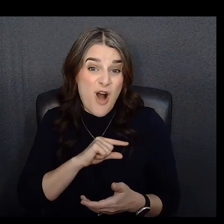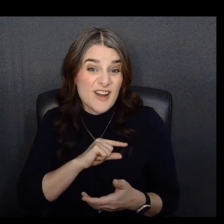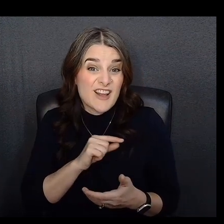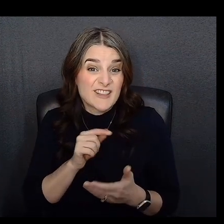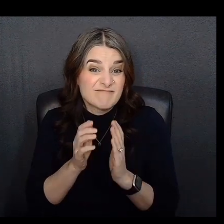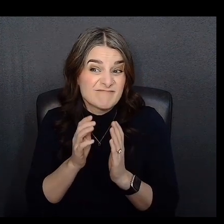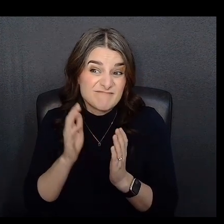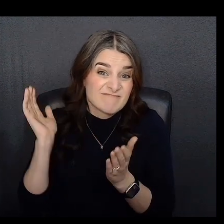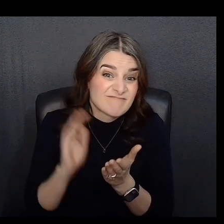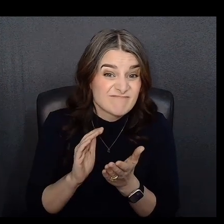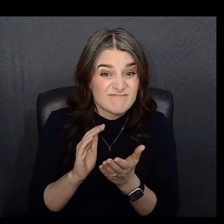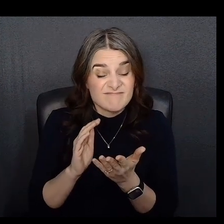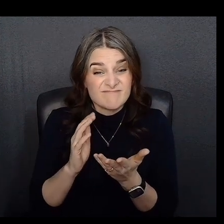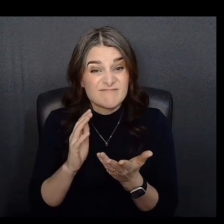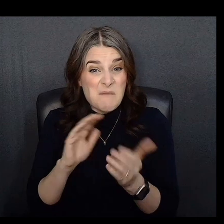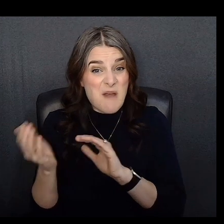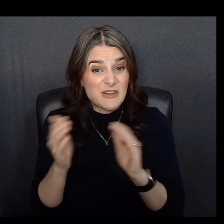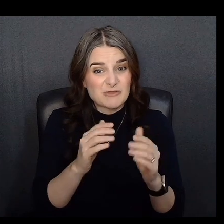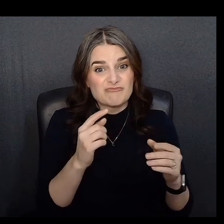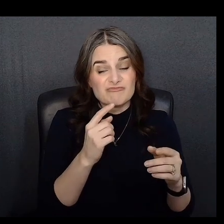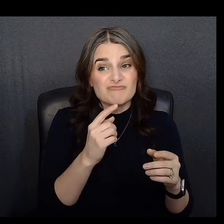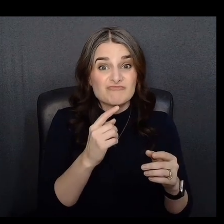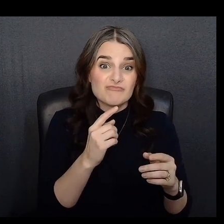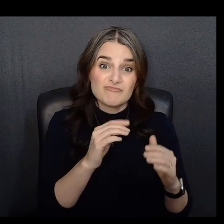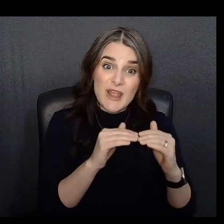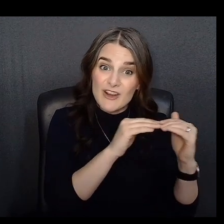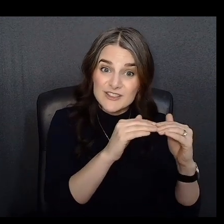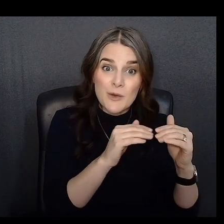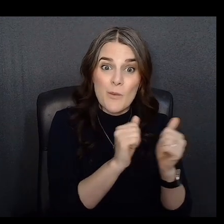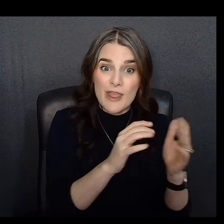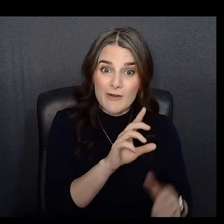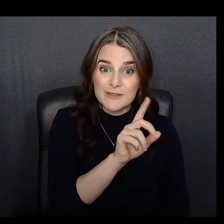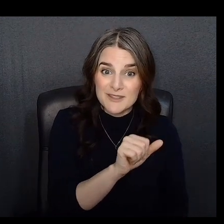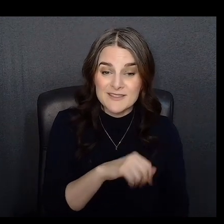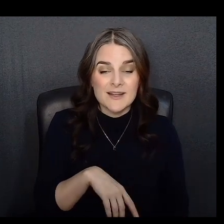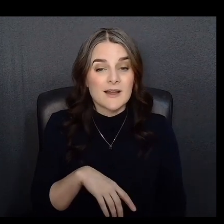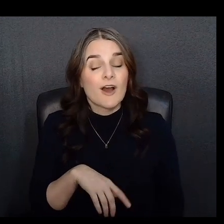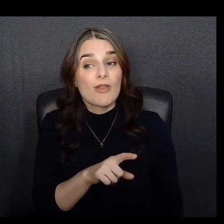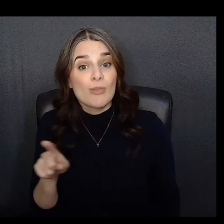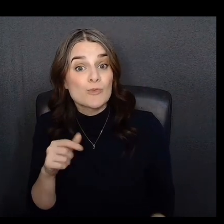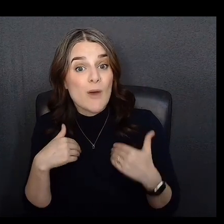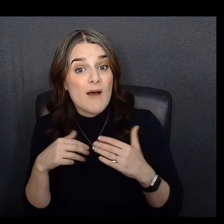in the schools than their peers without disabilities. So students with developmental and intellectual disability